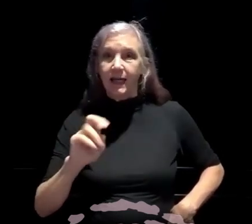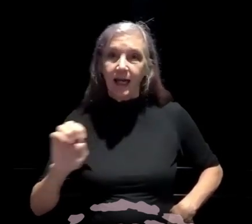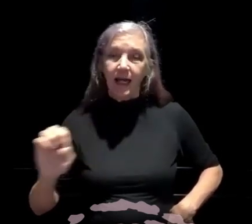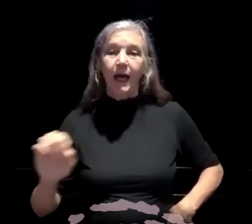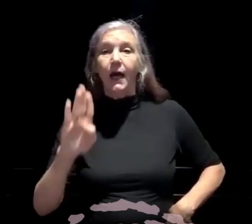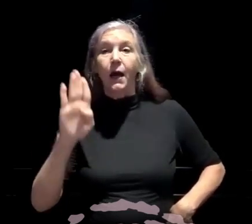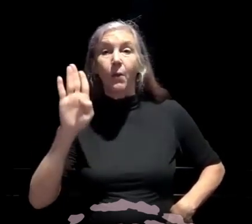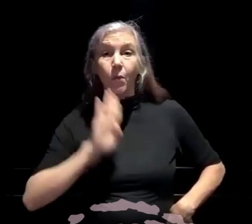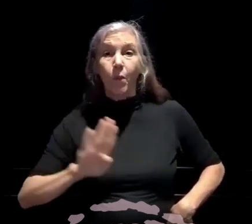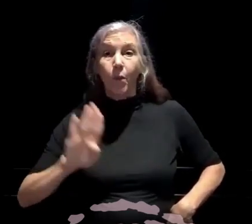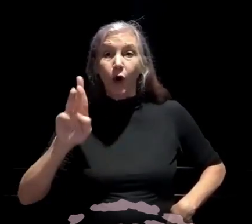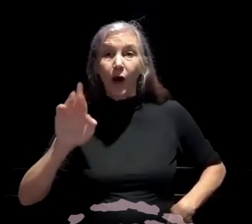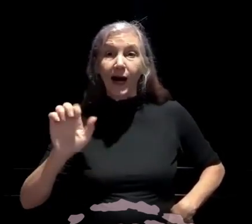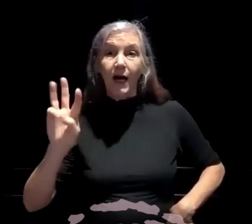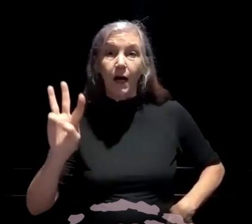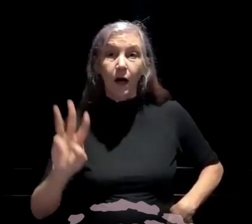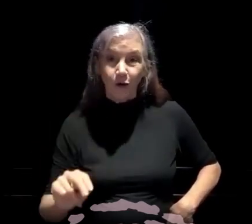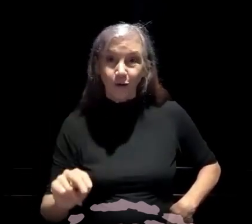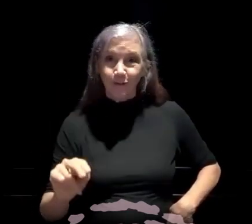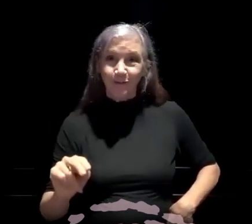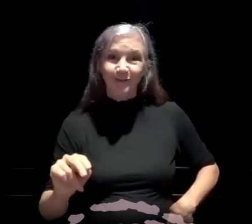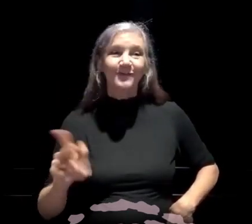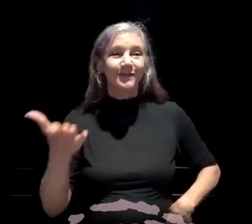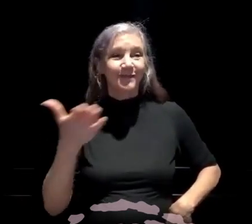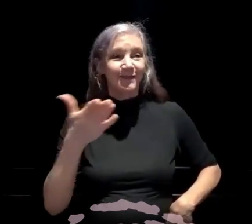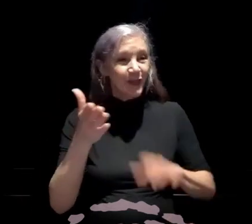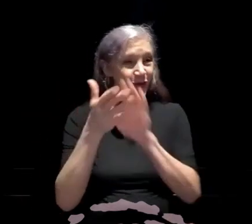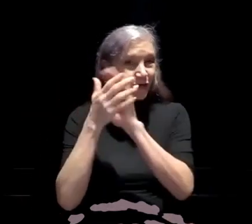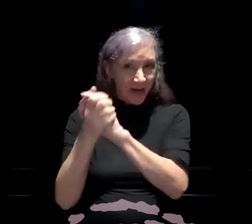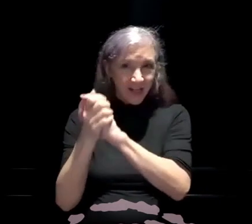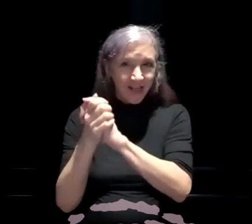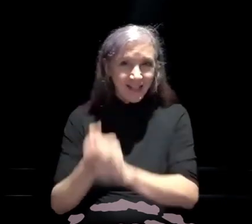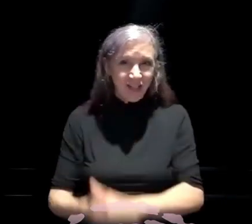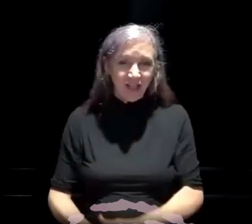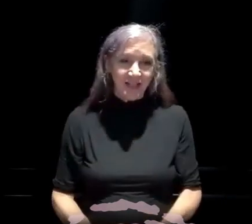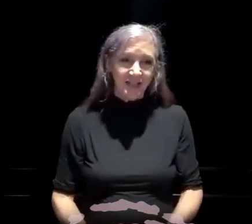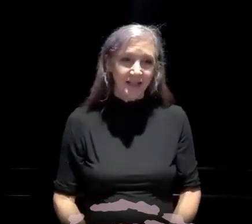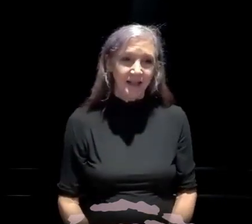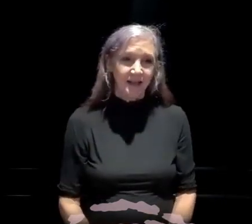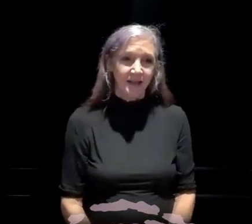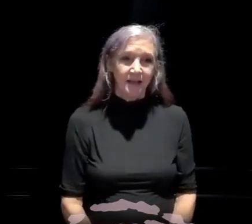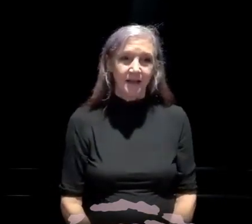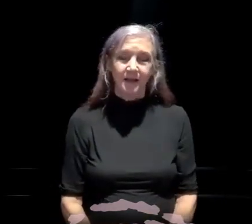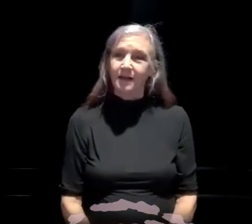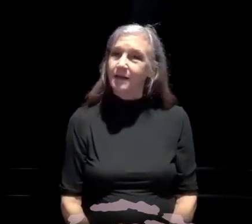Congratulations to you!